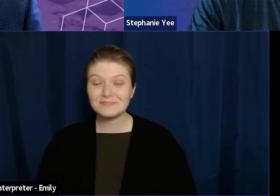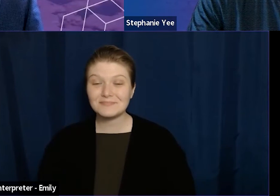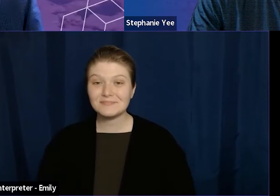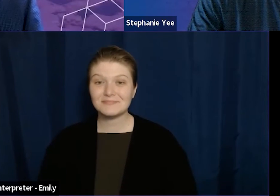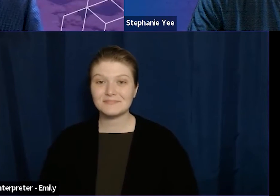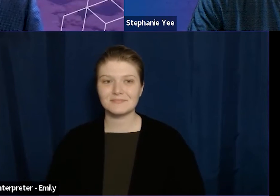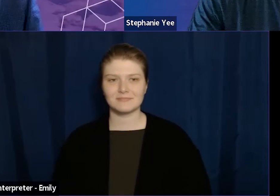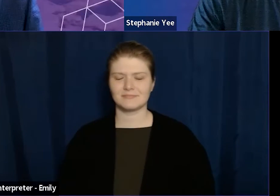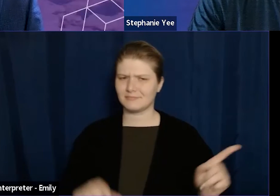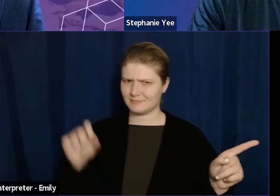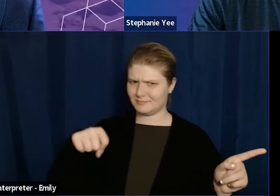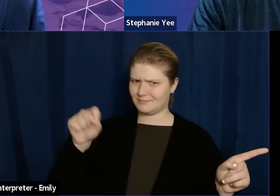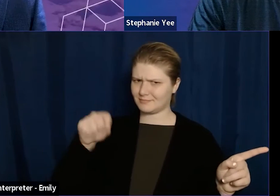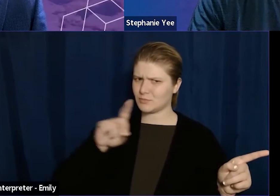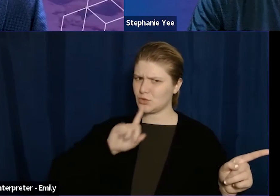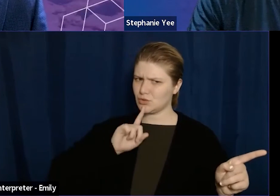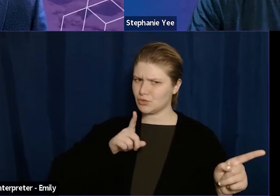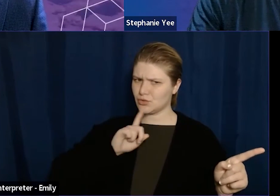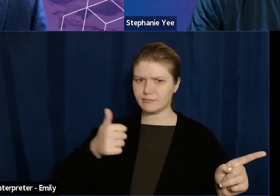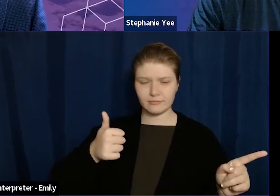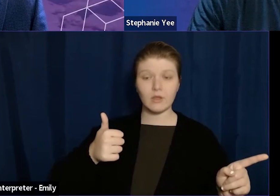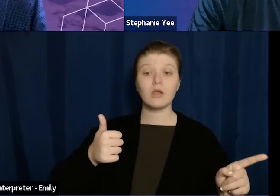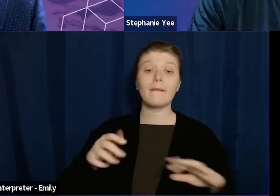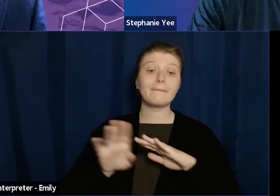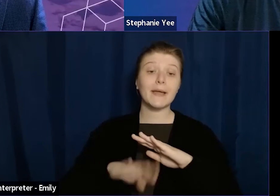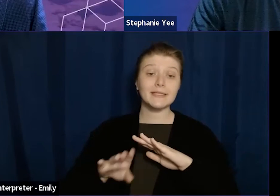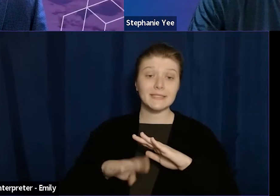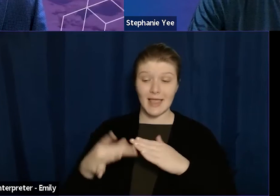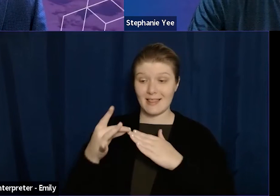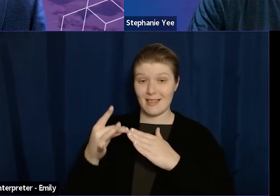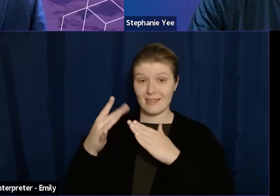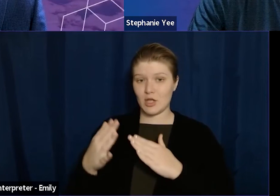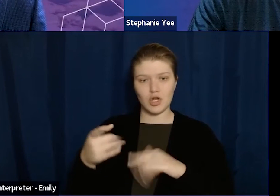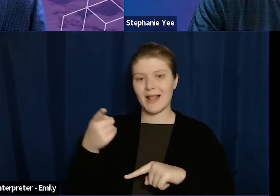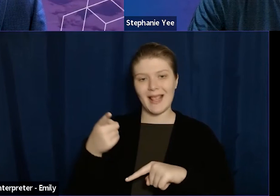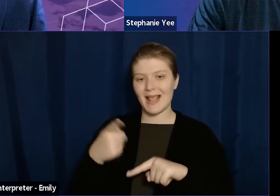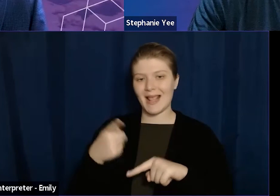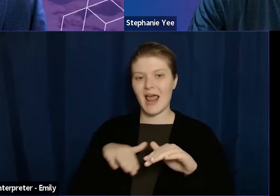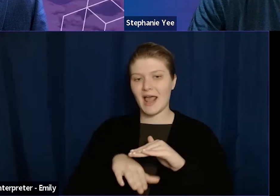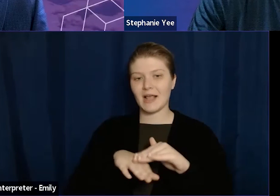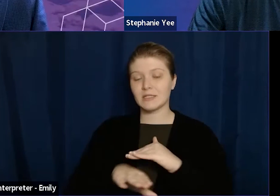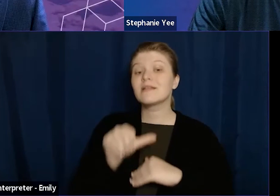Rahma Iqab: Yeah, sure, so basically, the lead cannot access the non-lead proposals.